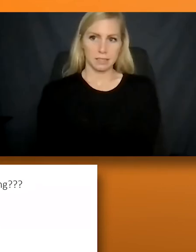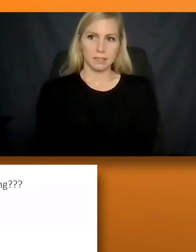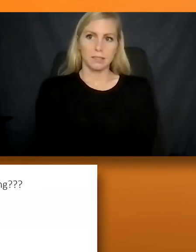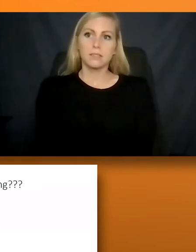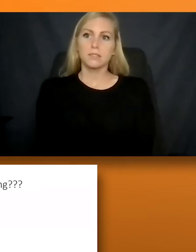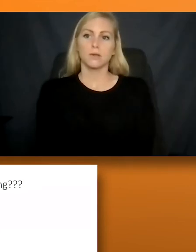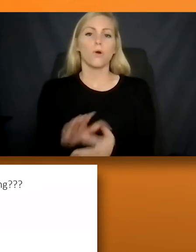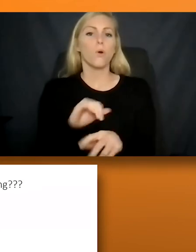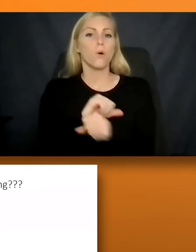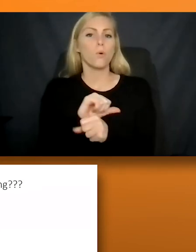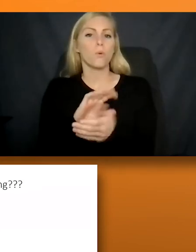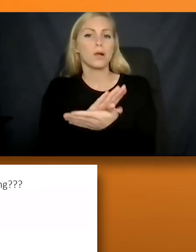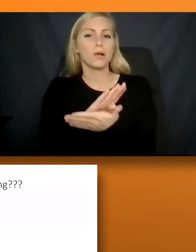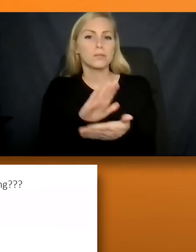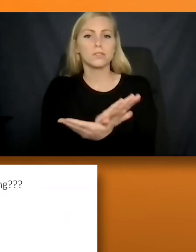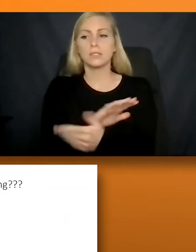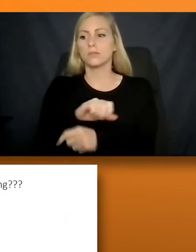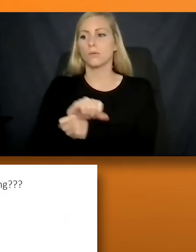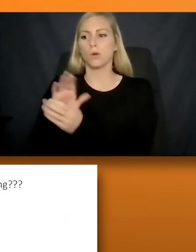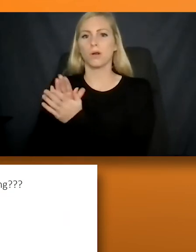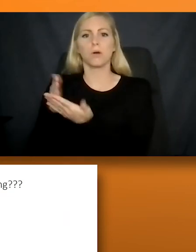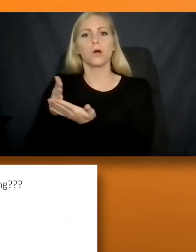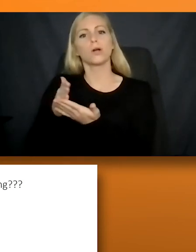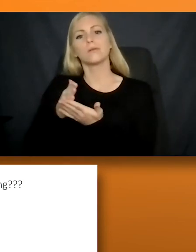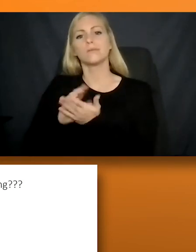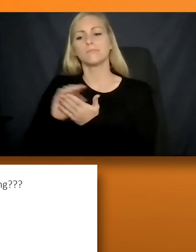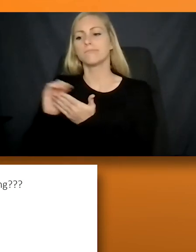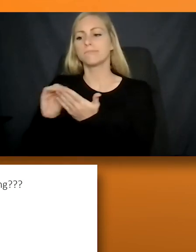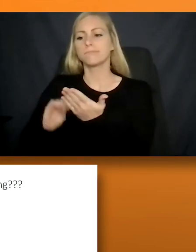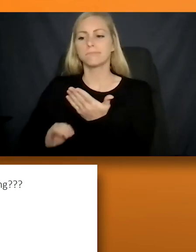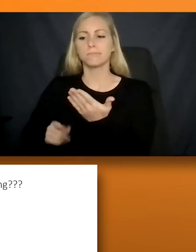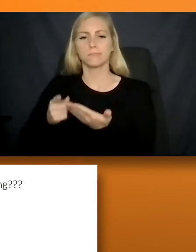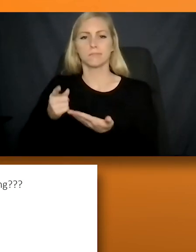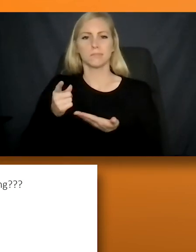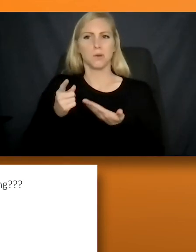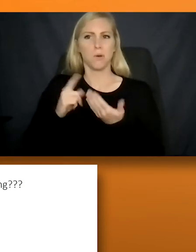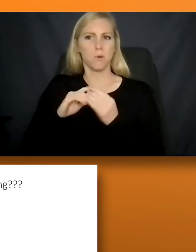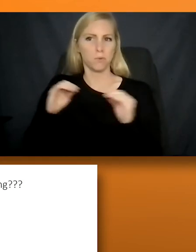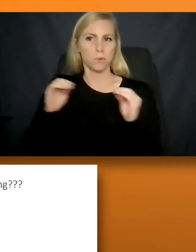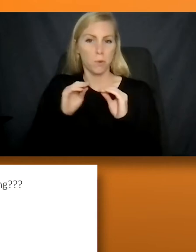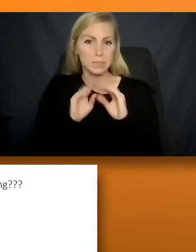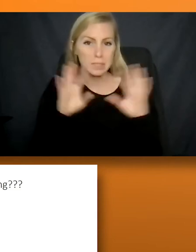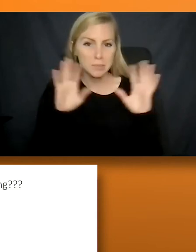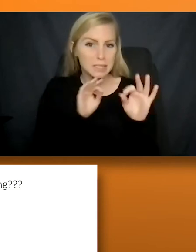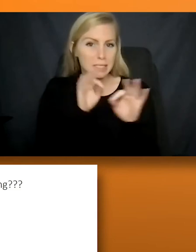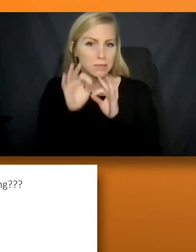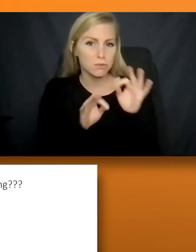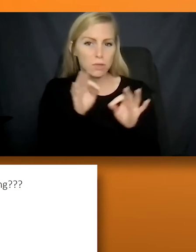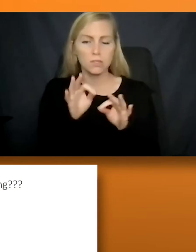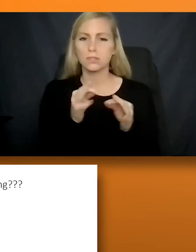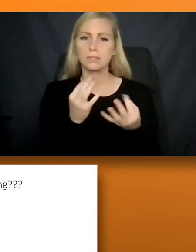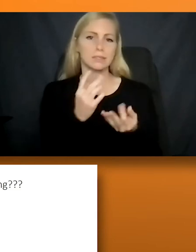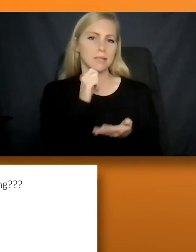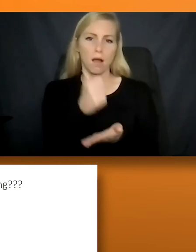Worksheets or workbooks without any explicit instructions, not very helpful. If they're just working-- If it's just kind of an out-of-class activity